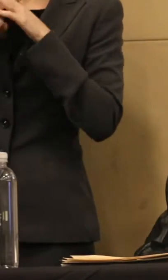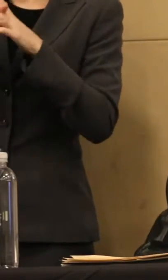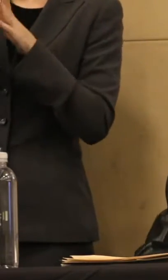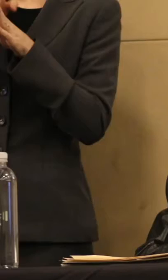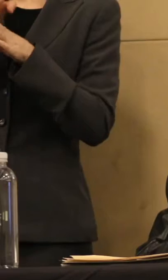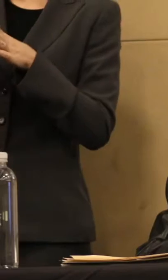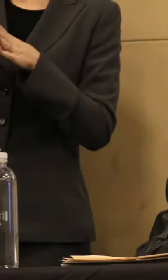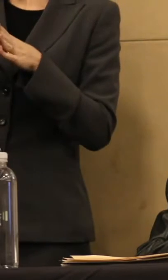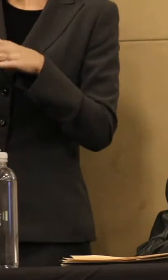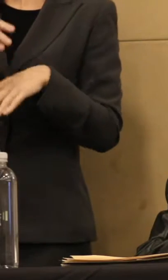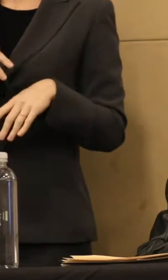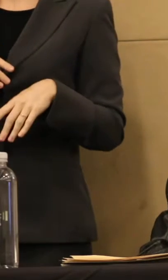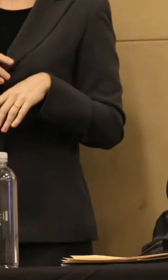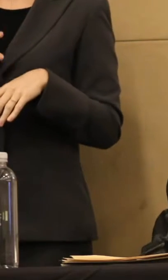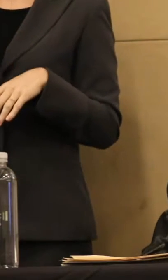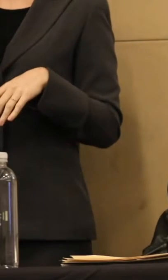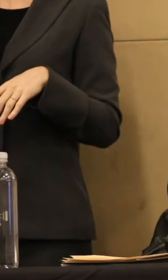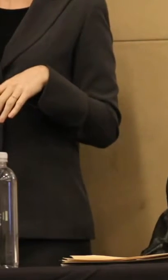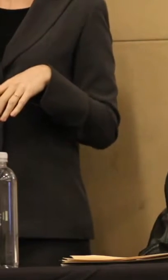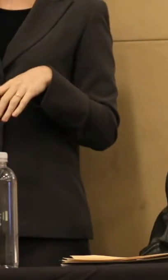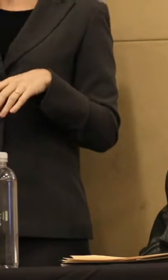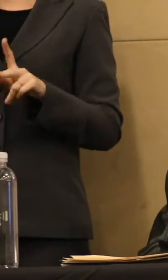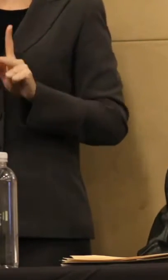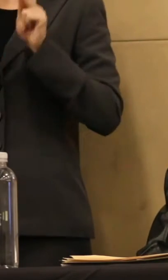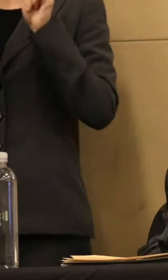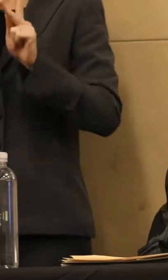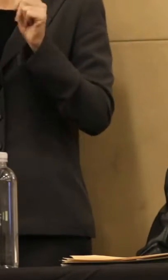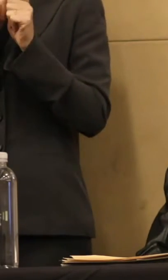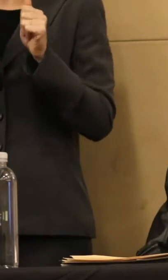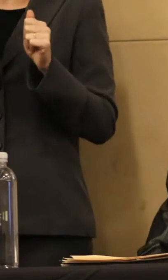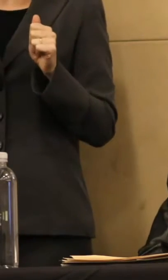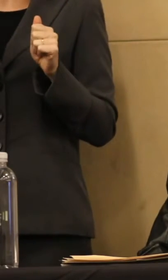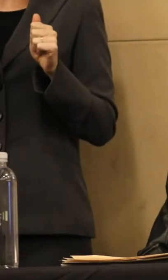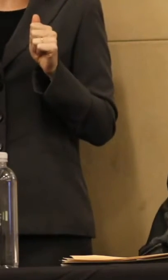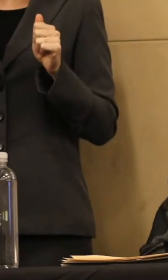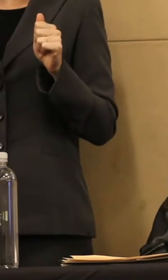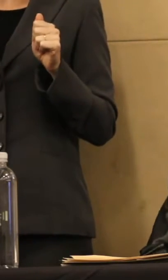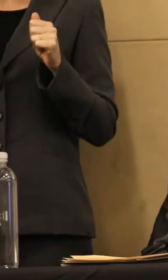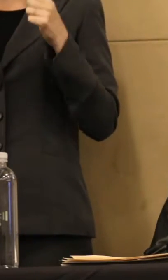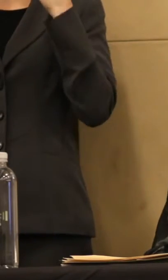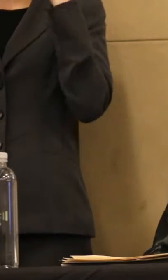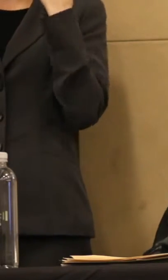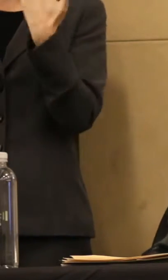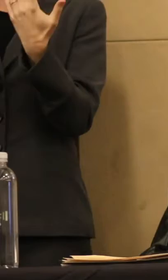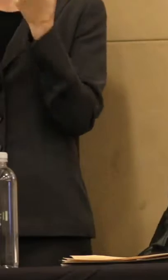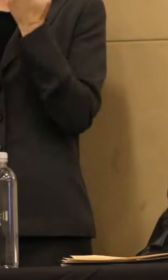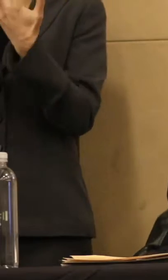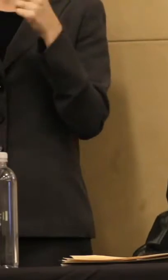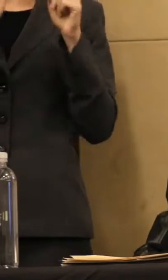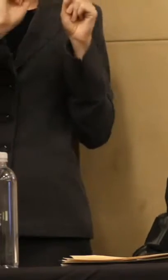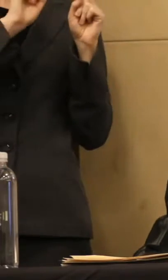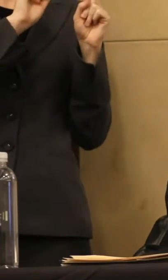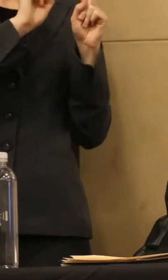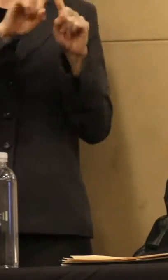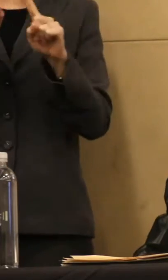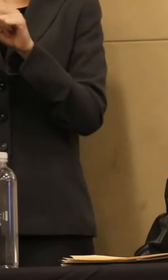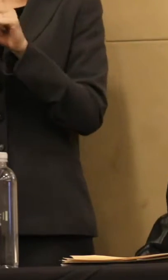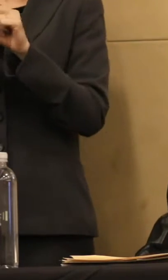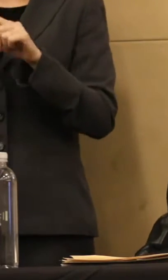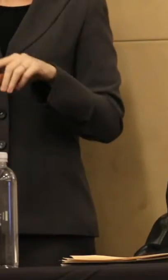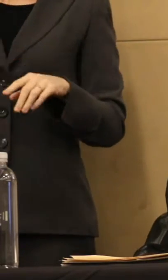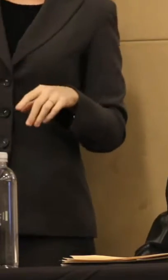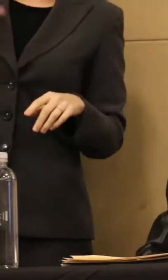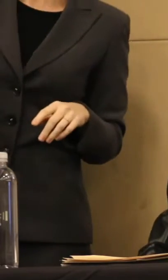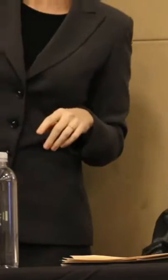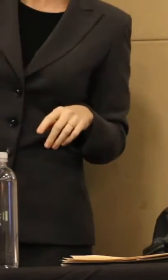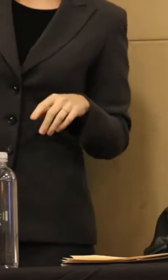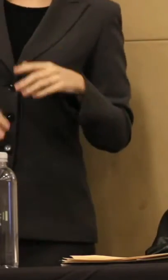And for people with disabilities, there are so many different benefits, services, agencies